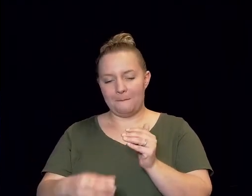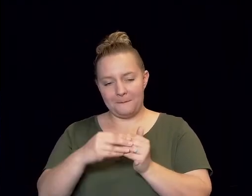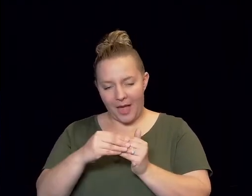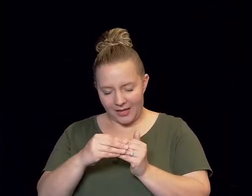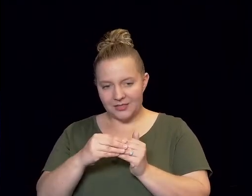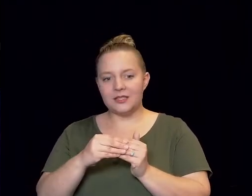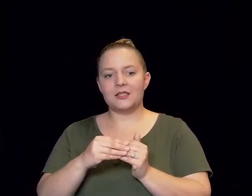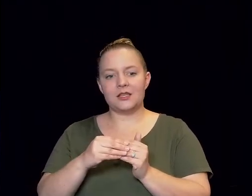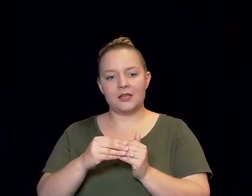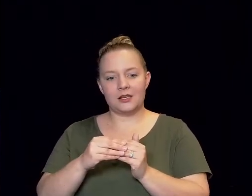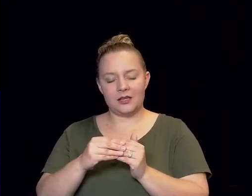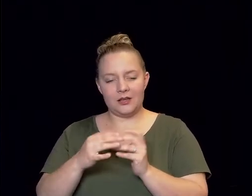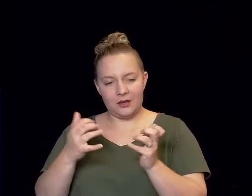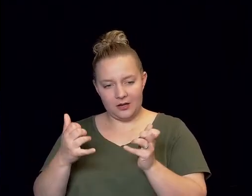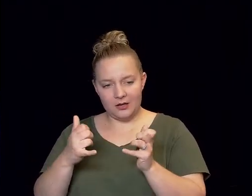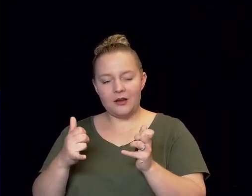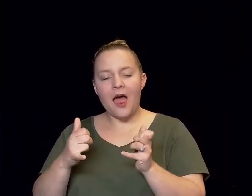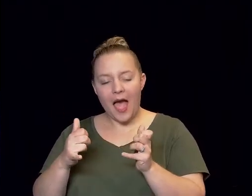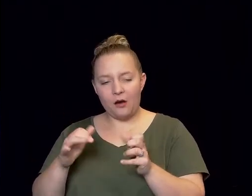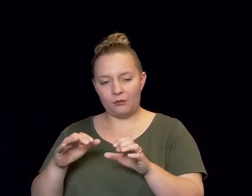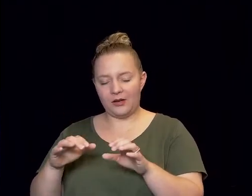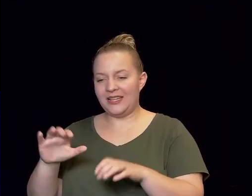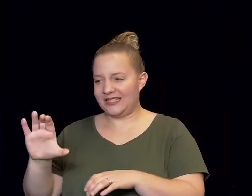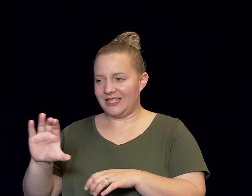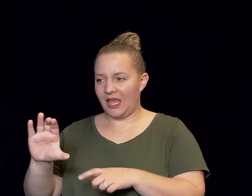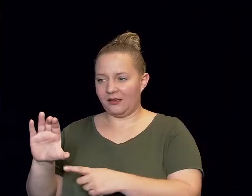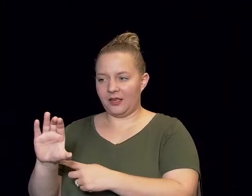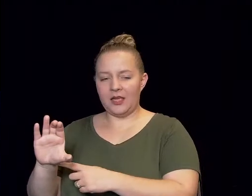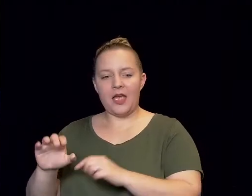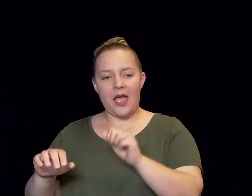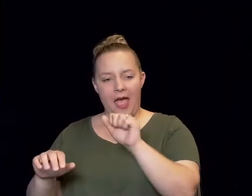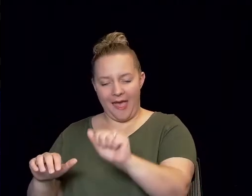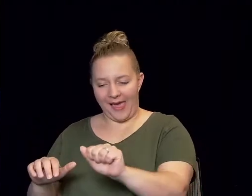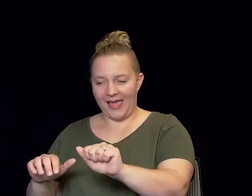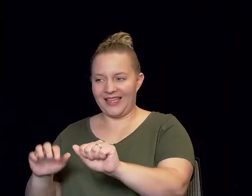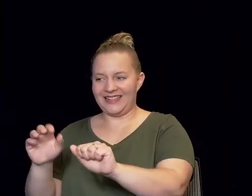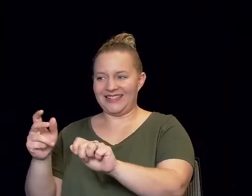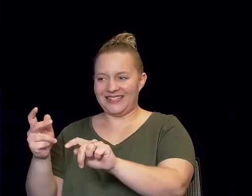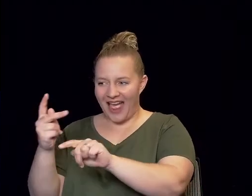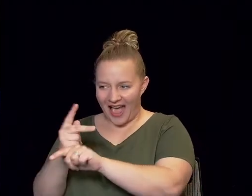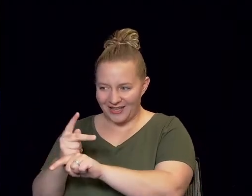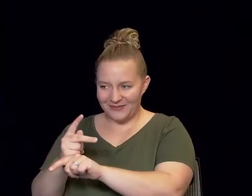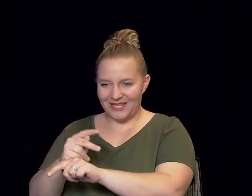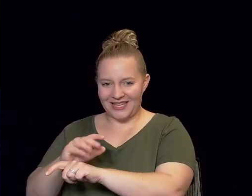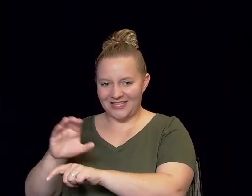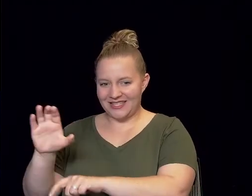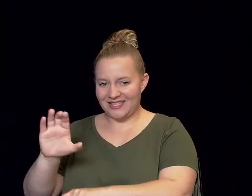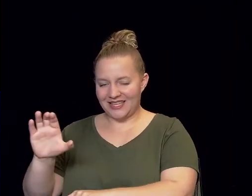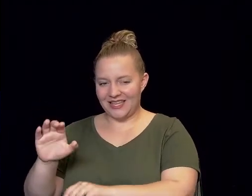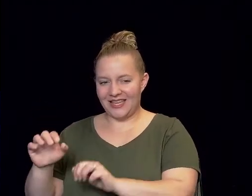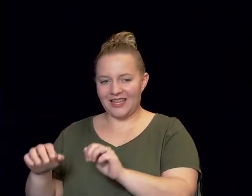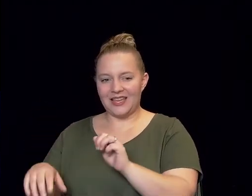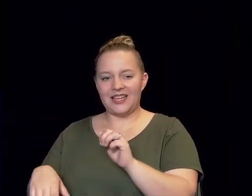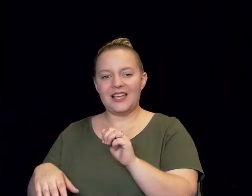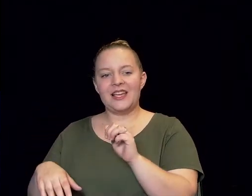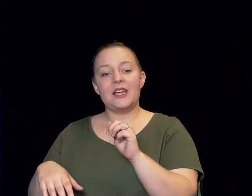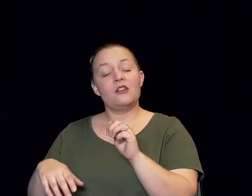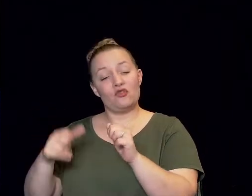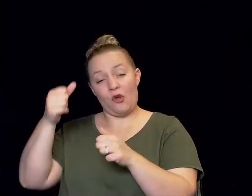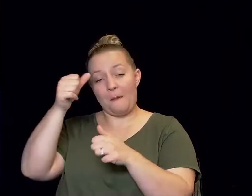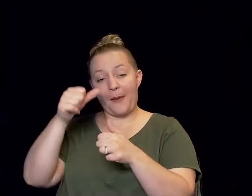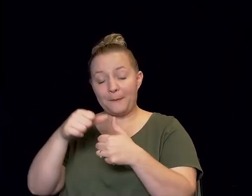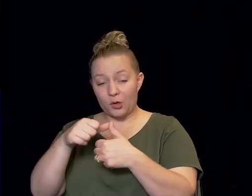symbol. Now I'm distributing over here to c. When I take a times c, so a times c, but remember whenever